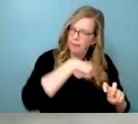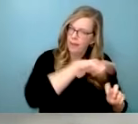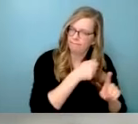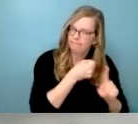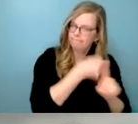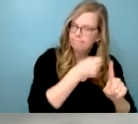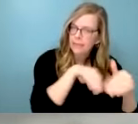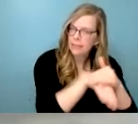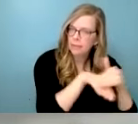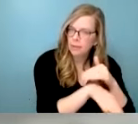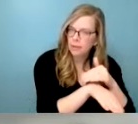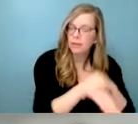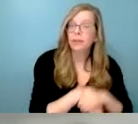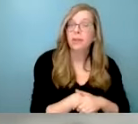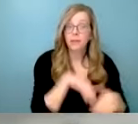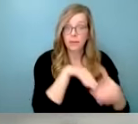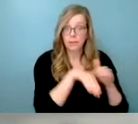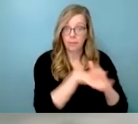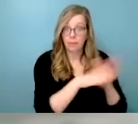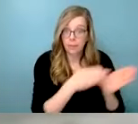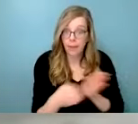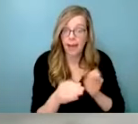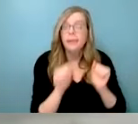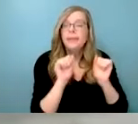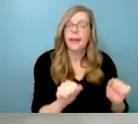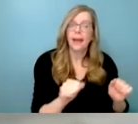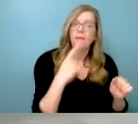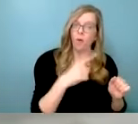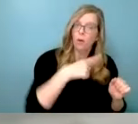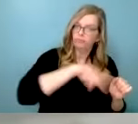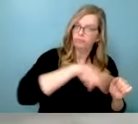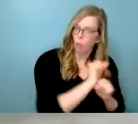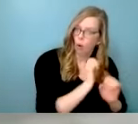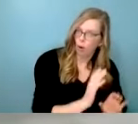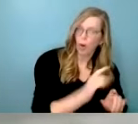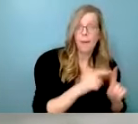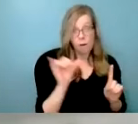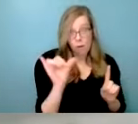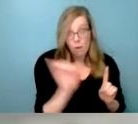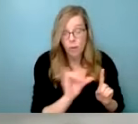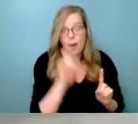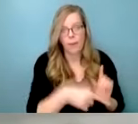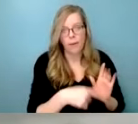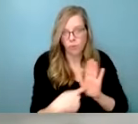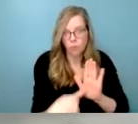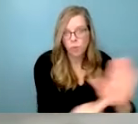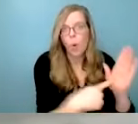while accessibility plans can have an internal audience they must be made available to the public